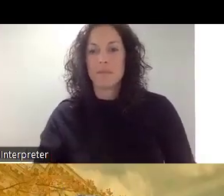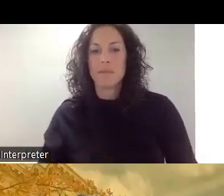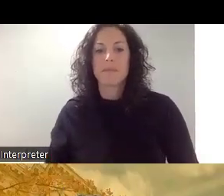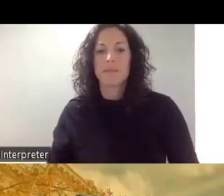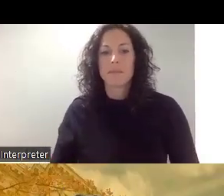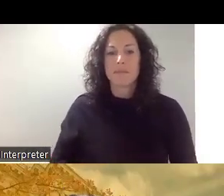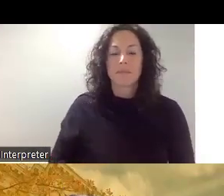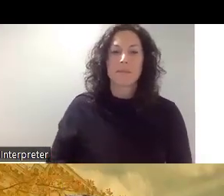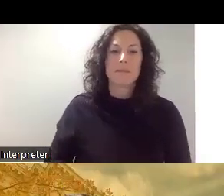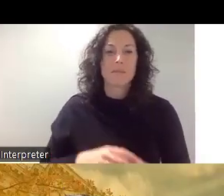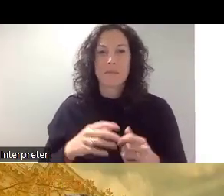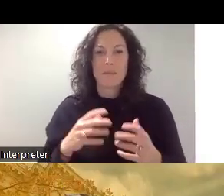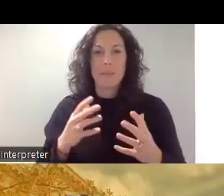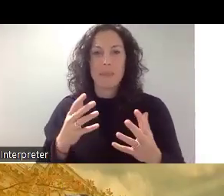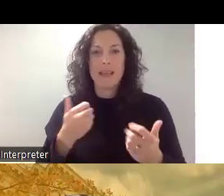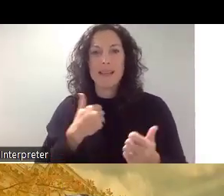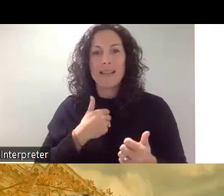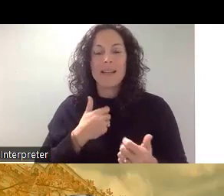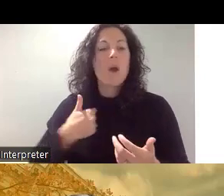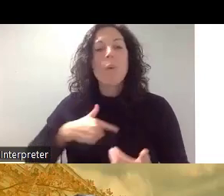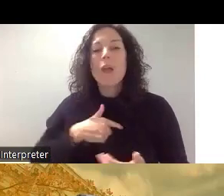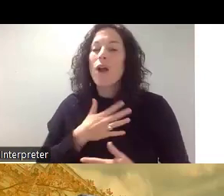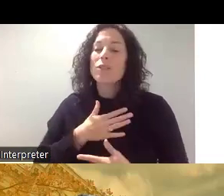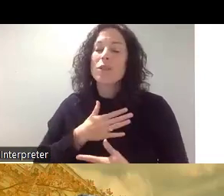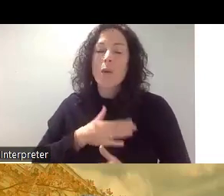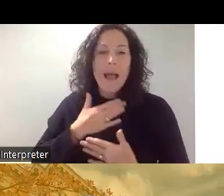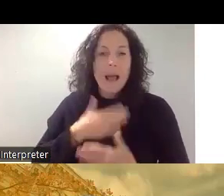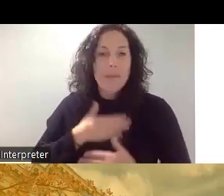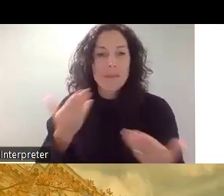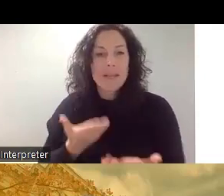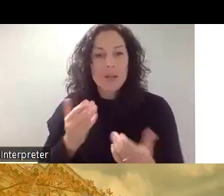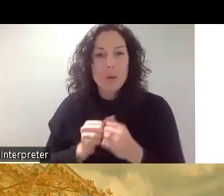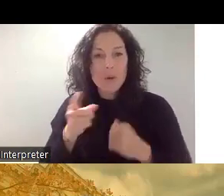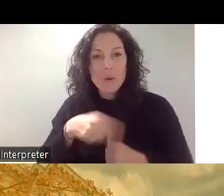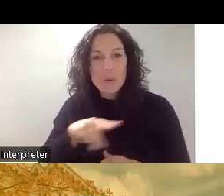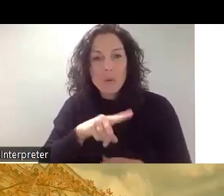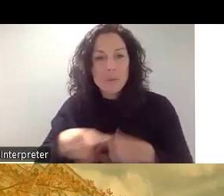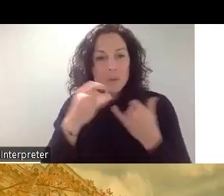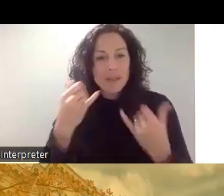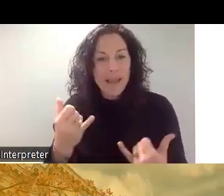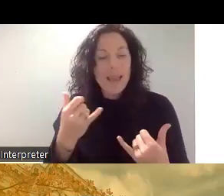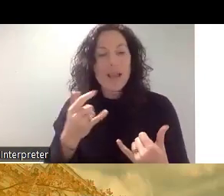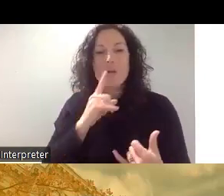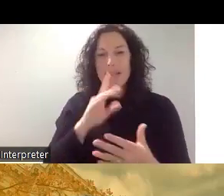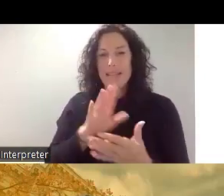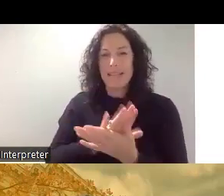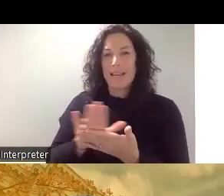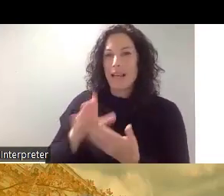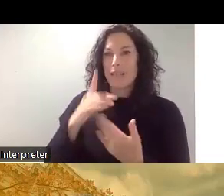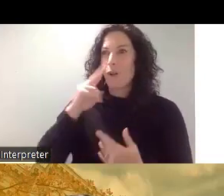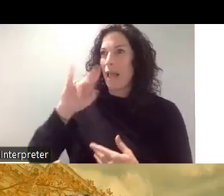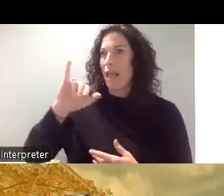Pamela Webb: Here, we are just so pleased to be here with you today. It was very nice of NIH to invite us to join